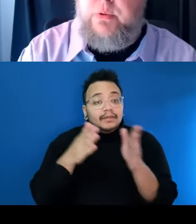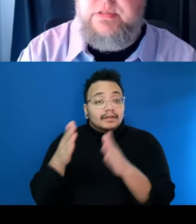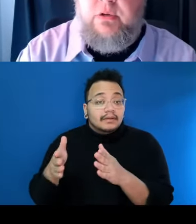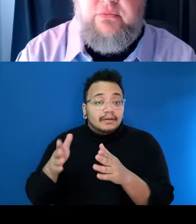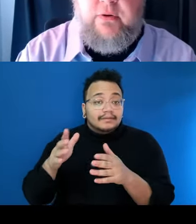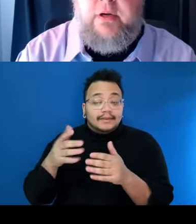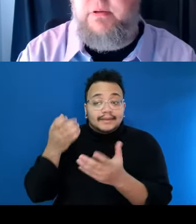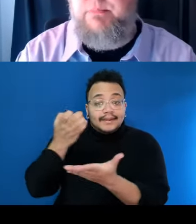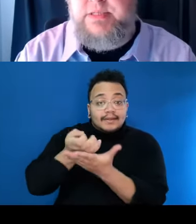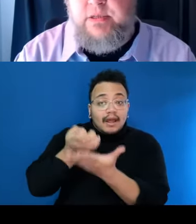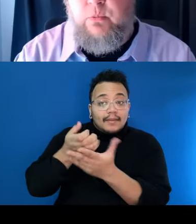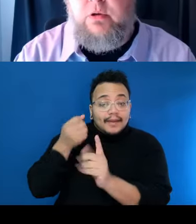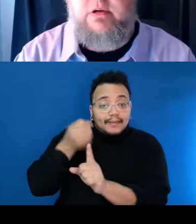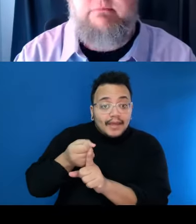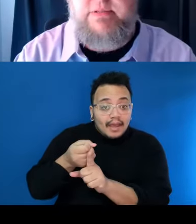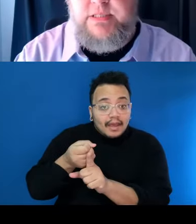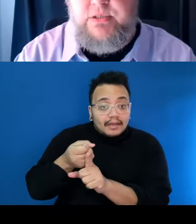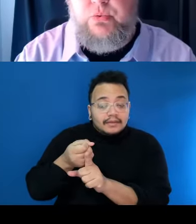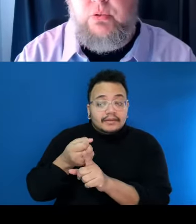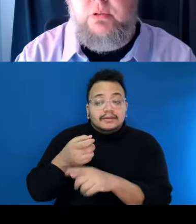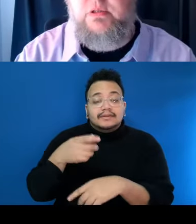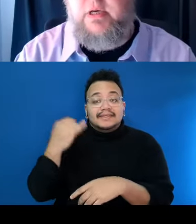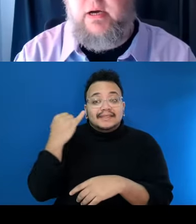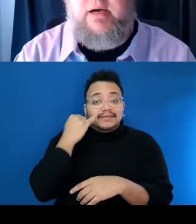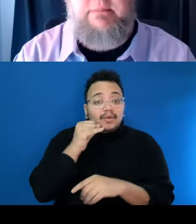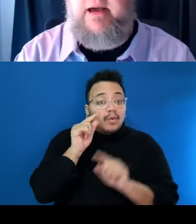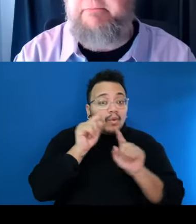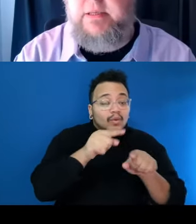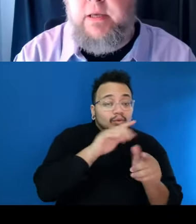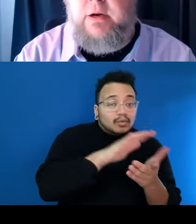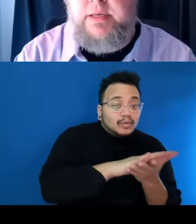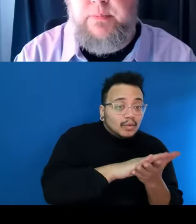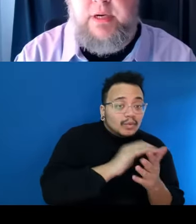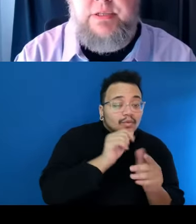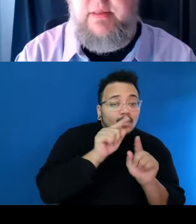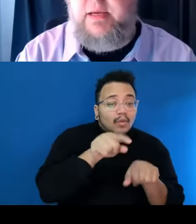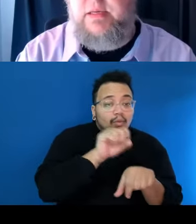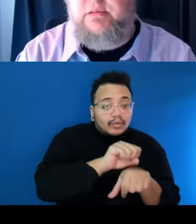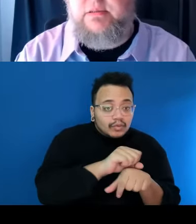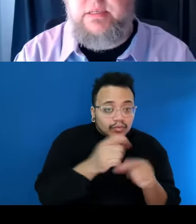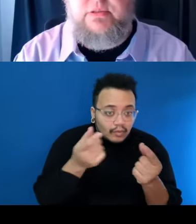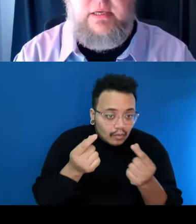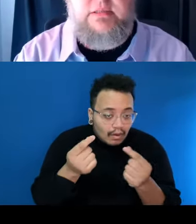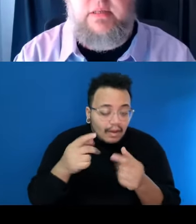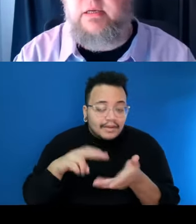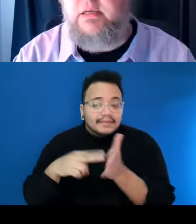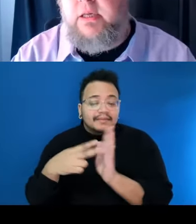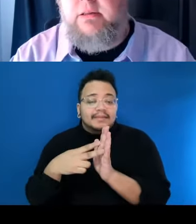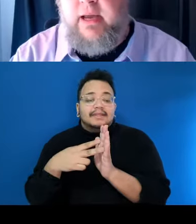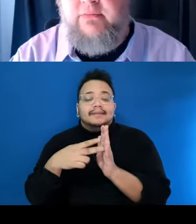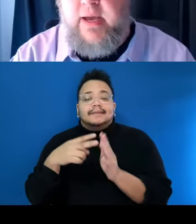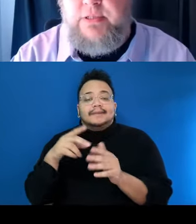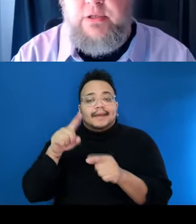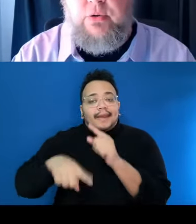that result from missing work, missing school, not being there as much. And that can lead to things like lack of housing